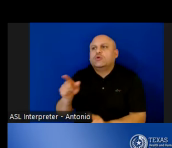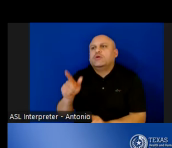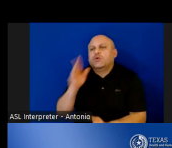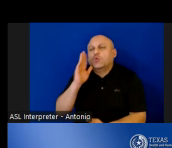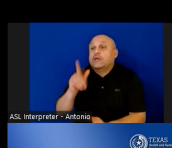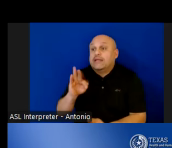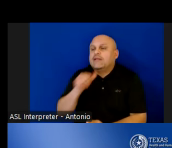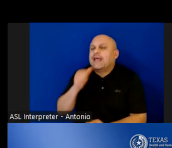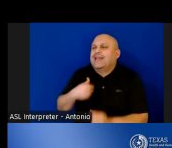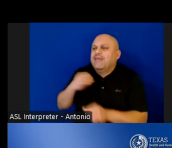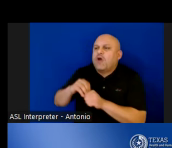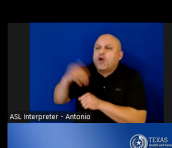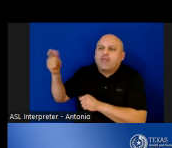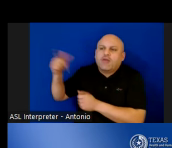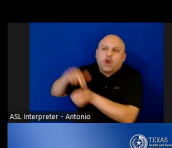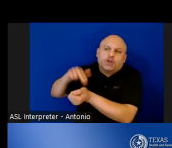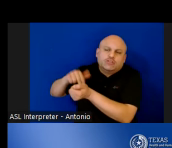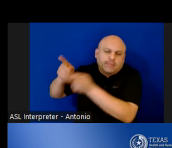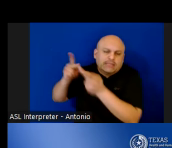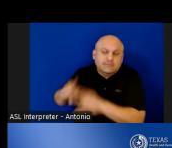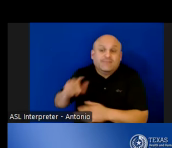individuals who otherwise would reside in a nursing facility.